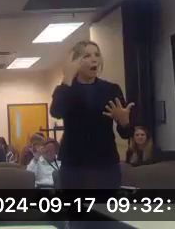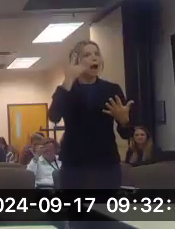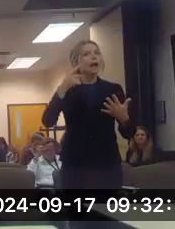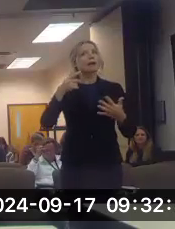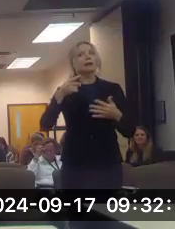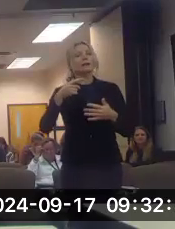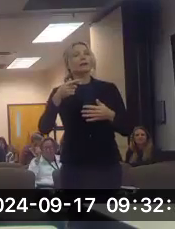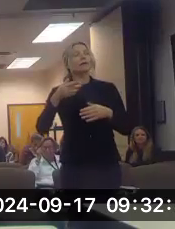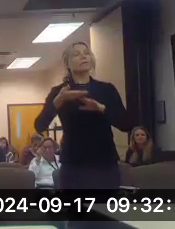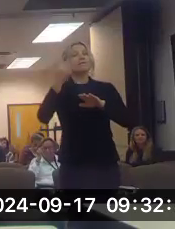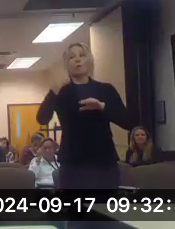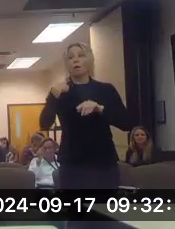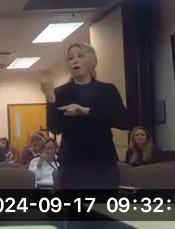Reginald Parson: during my previous testimony.